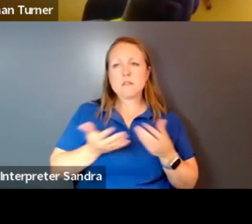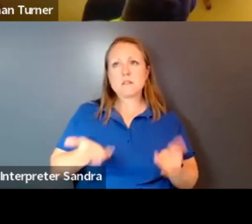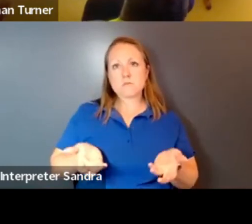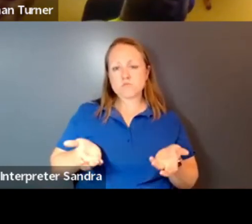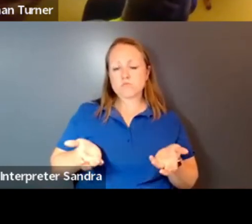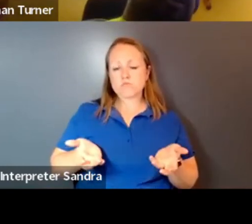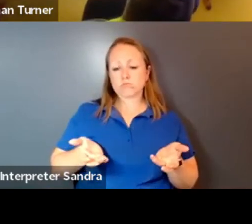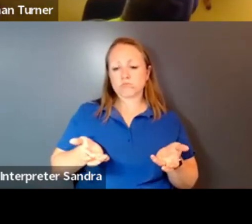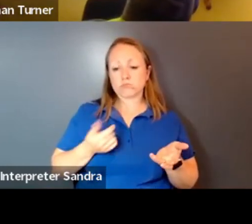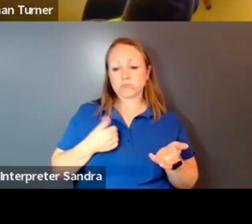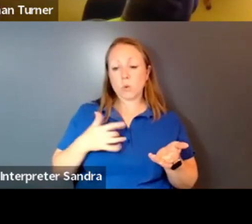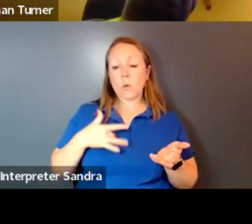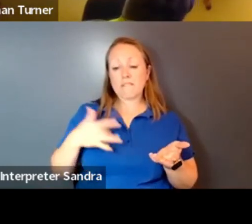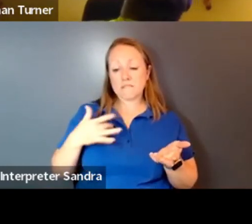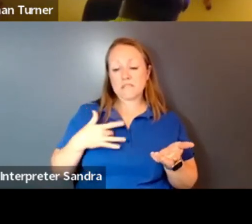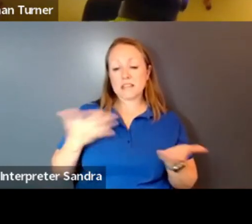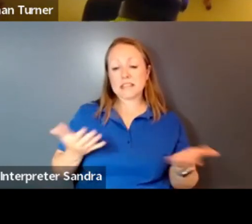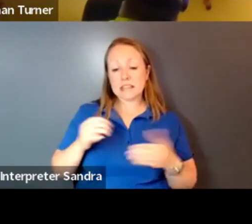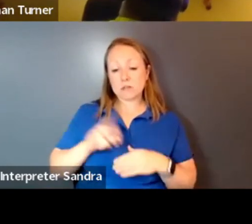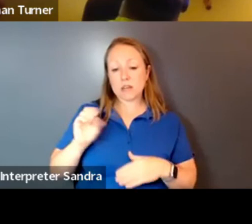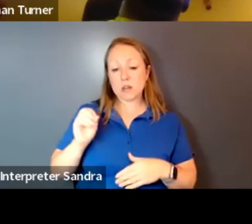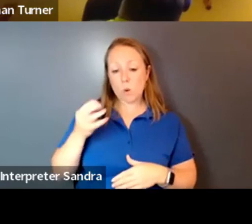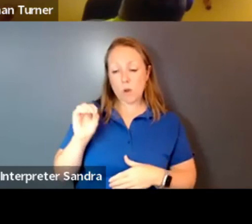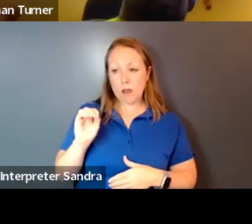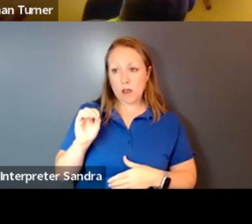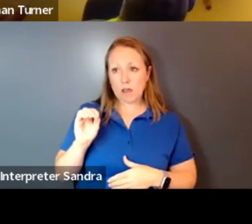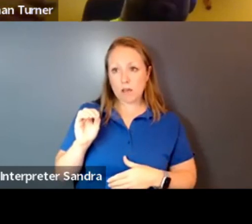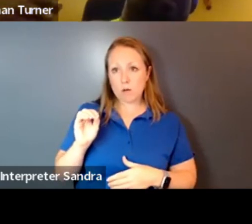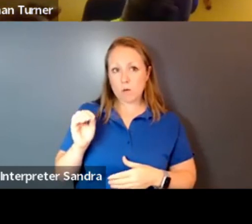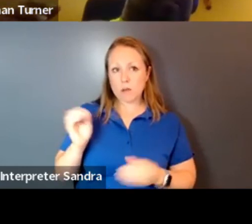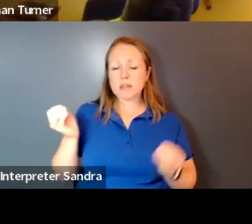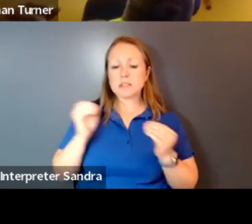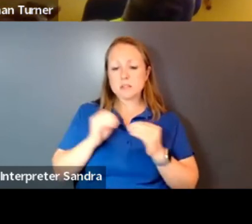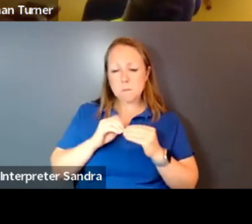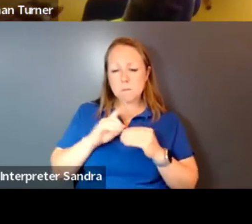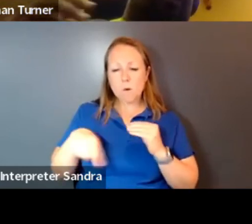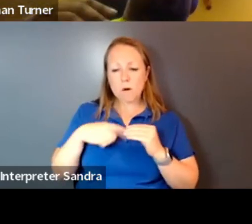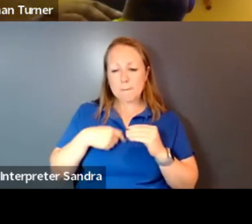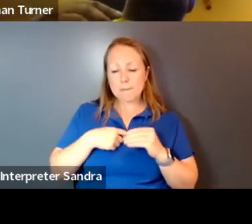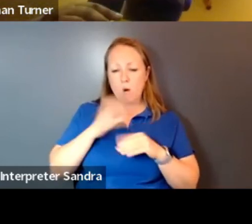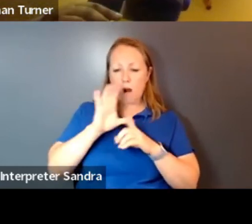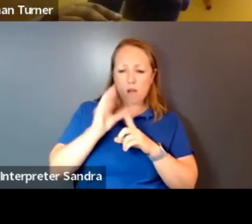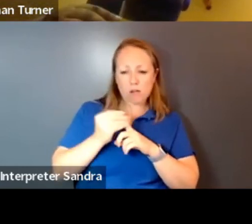in Ohio, it's more about a culture and mindset shift toward